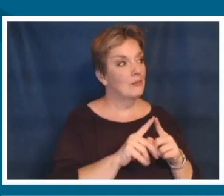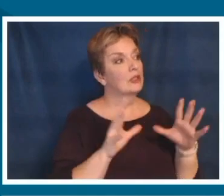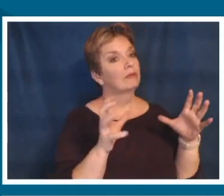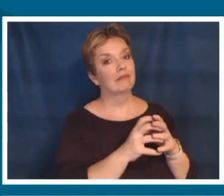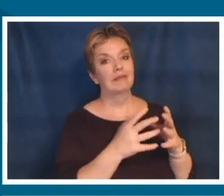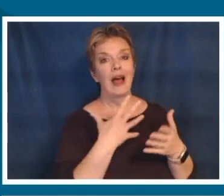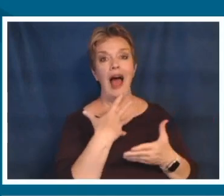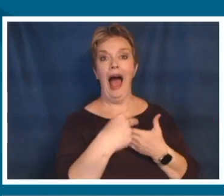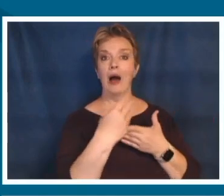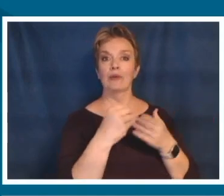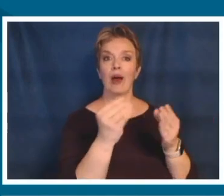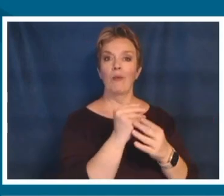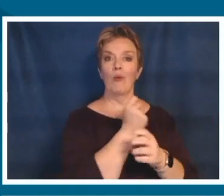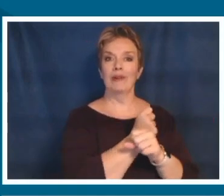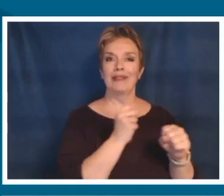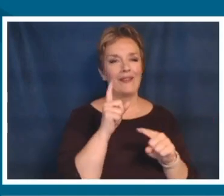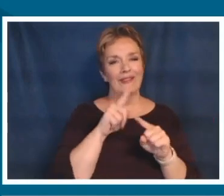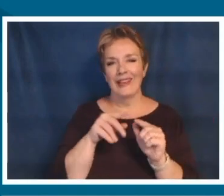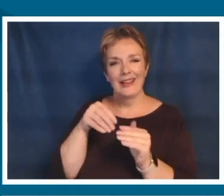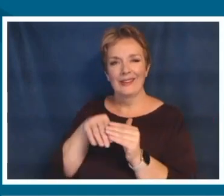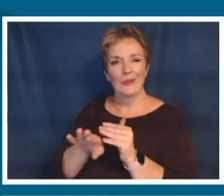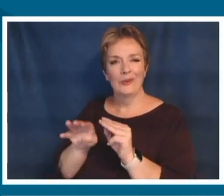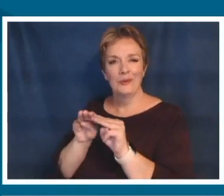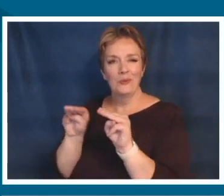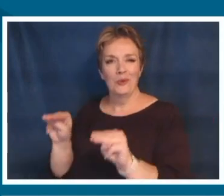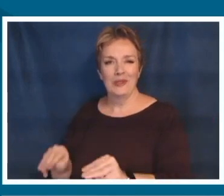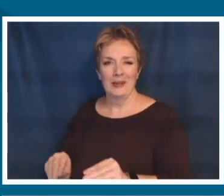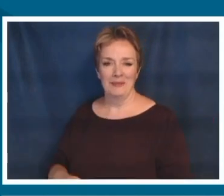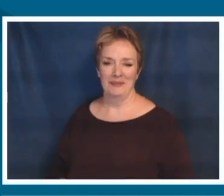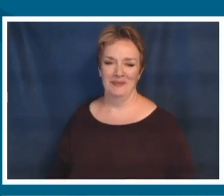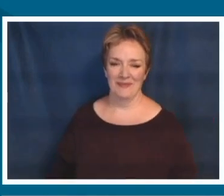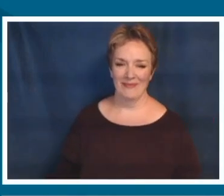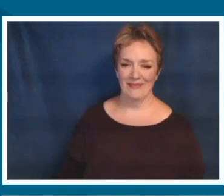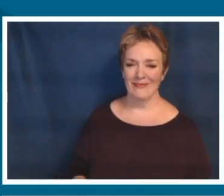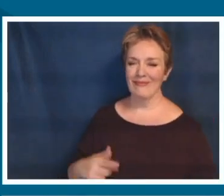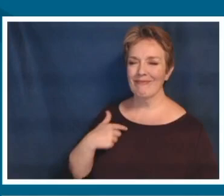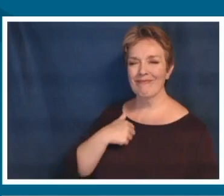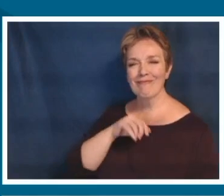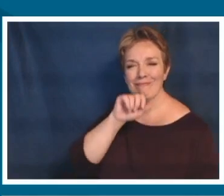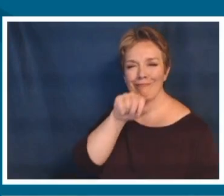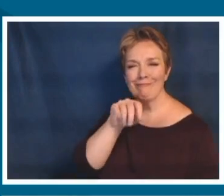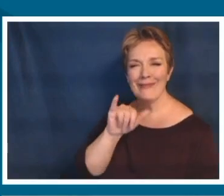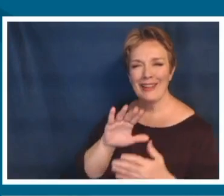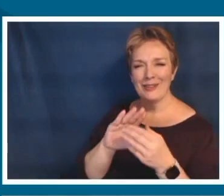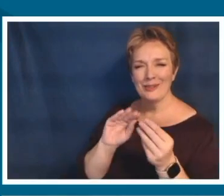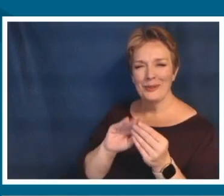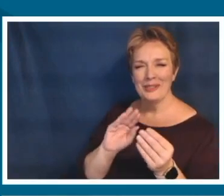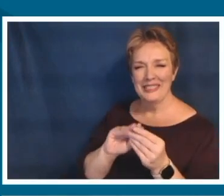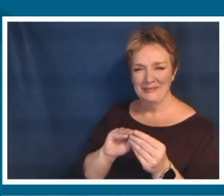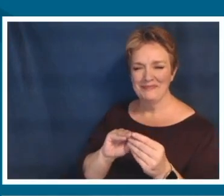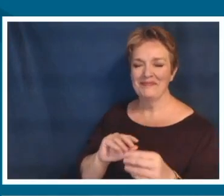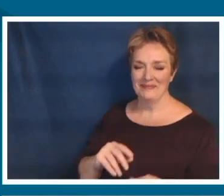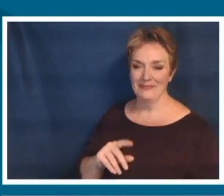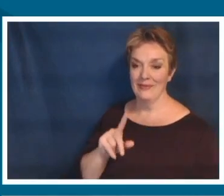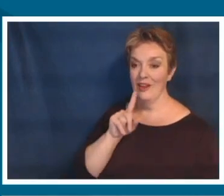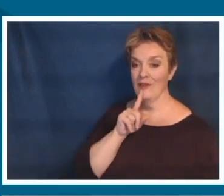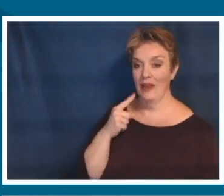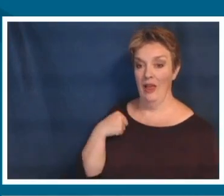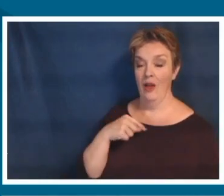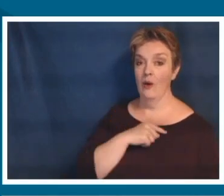benefiting from it that's that's so great i love the stories um but we actually got to be